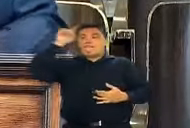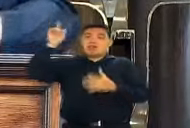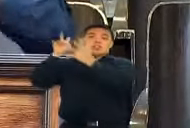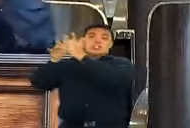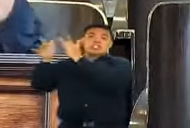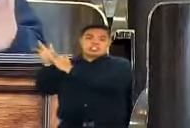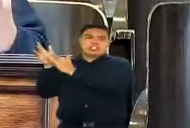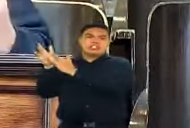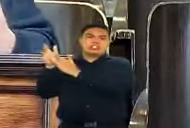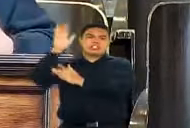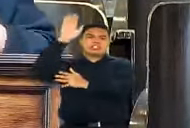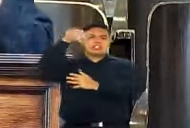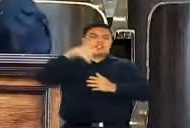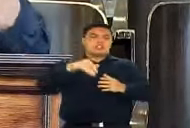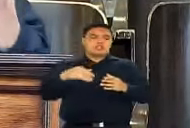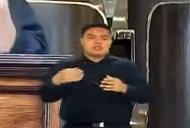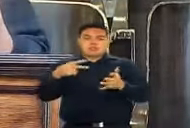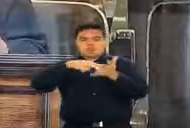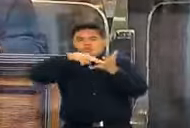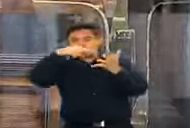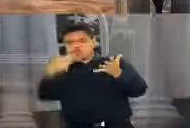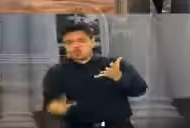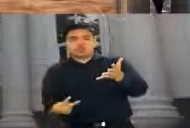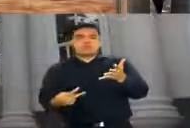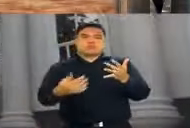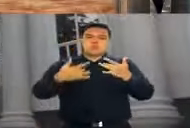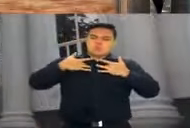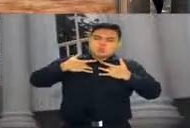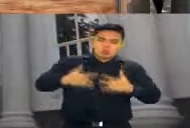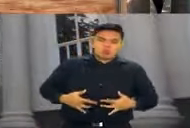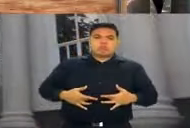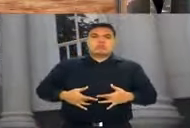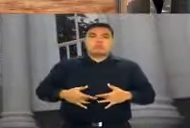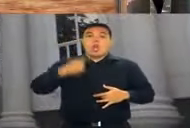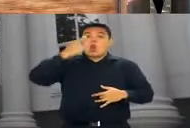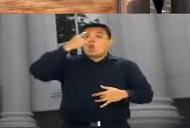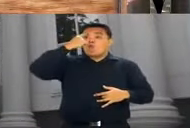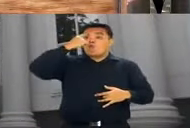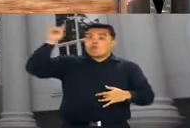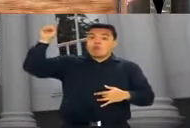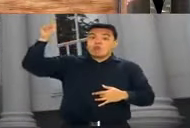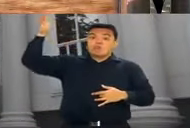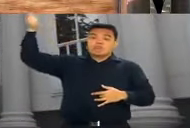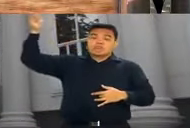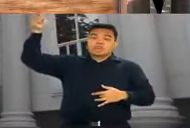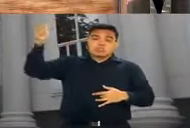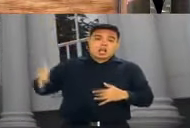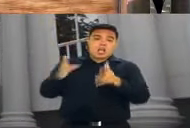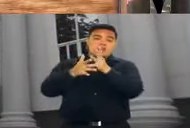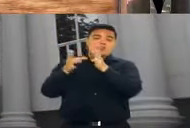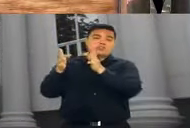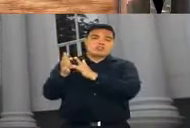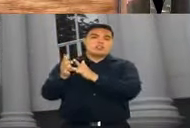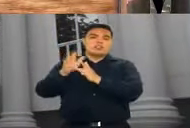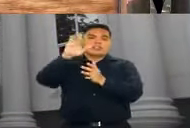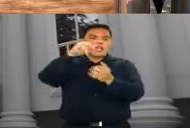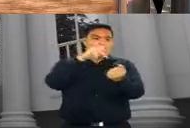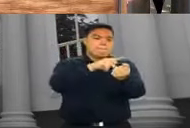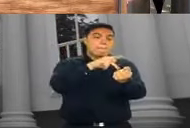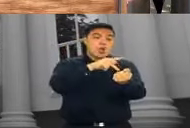Amen. Now, book, book, nayabu,